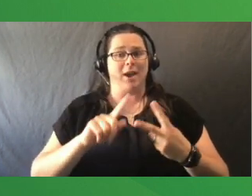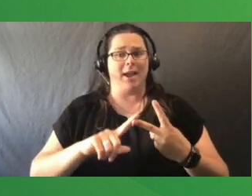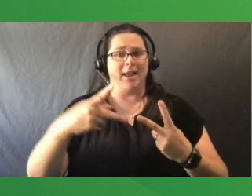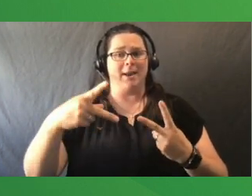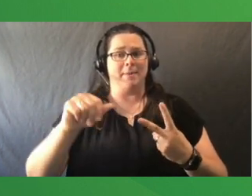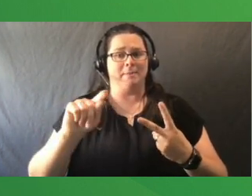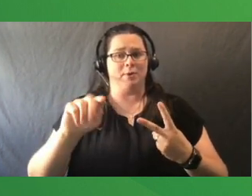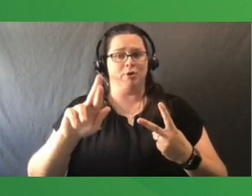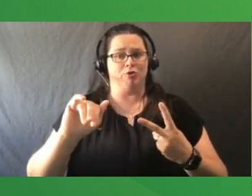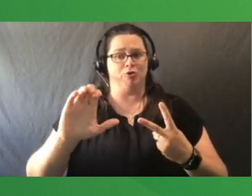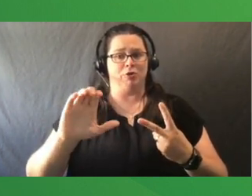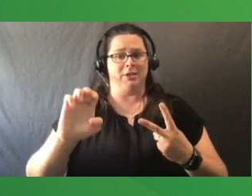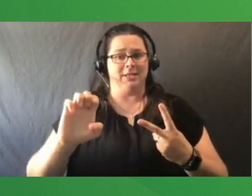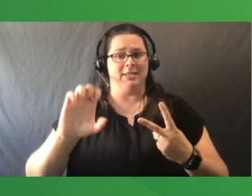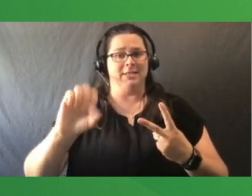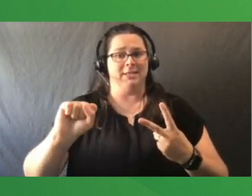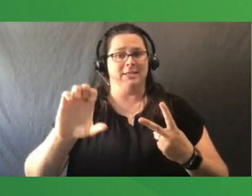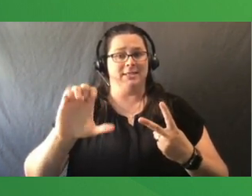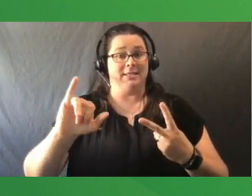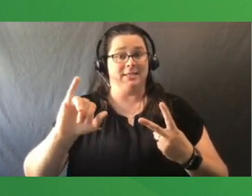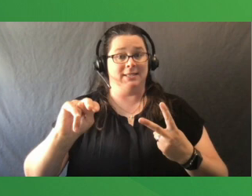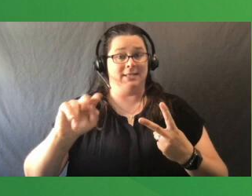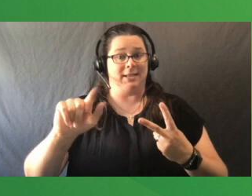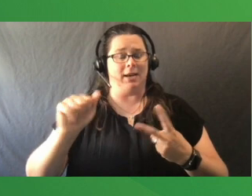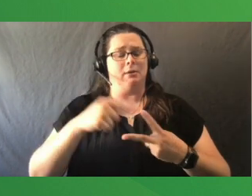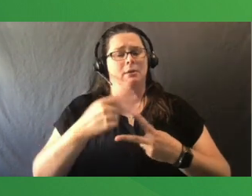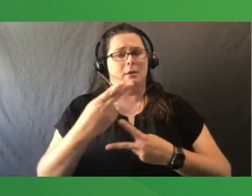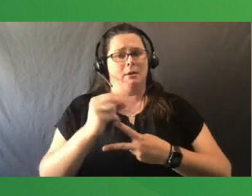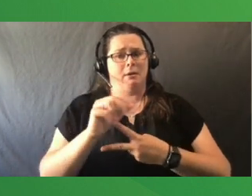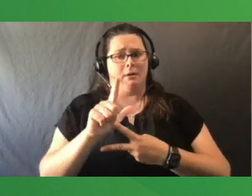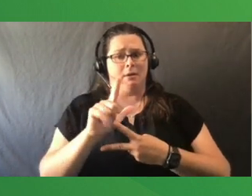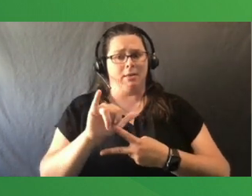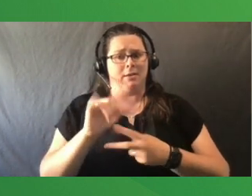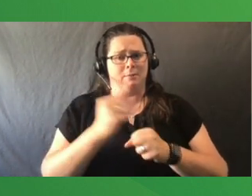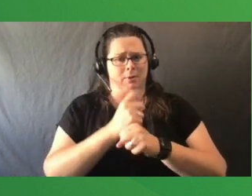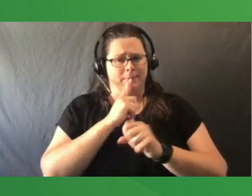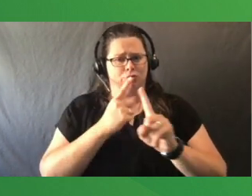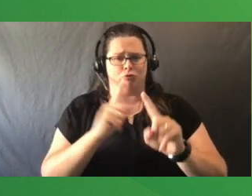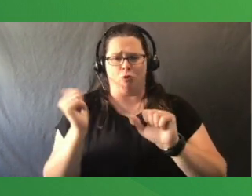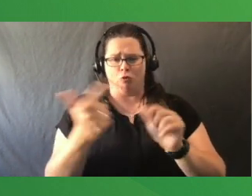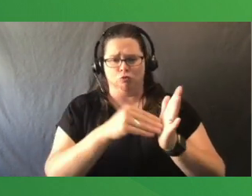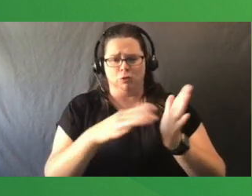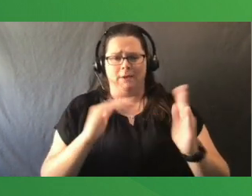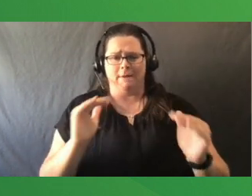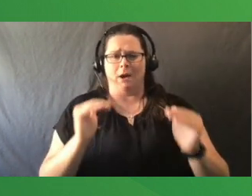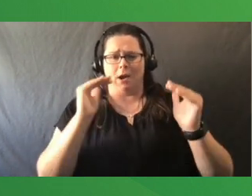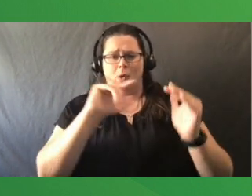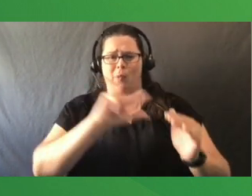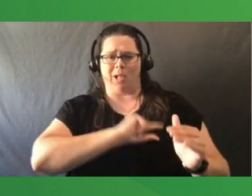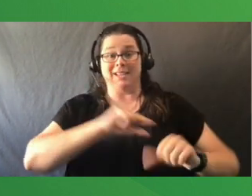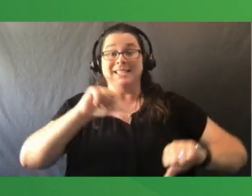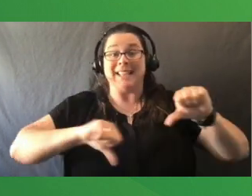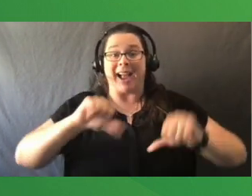For Holly, she strives to ensure that all students have access to high quality science learning experiences.